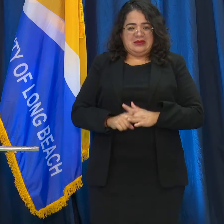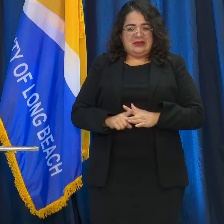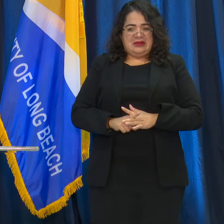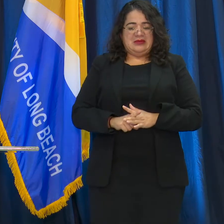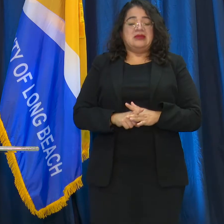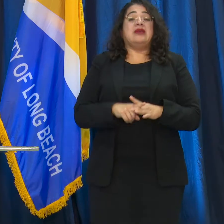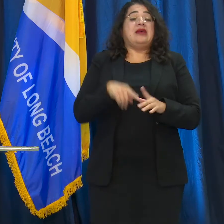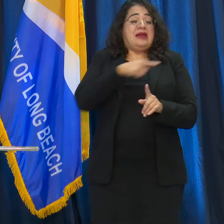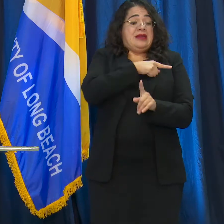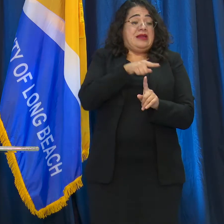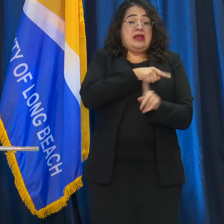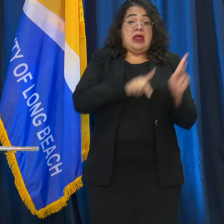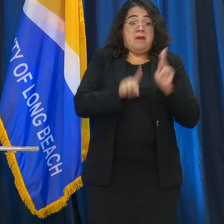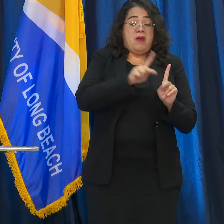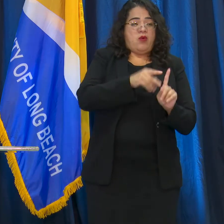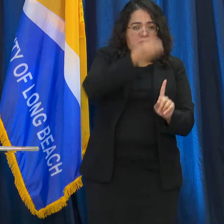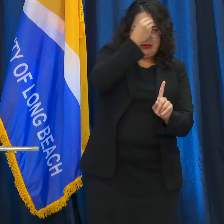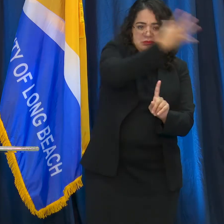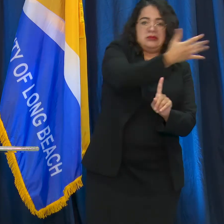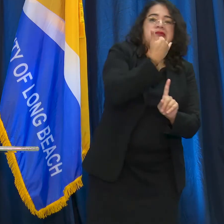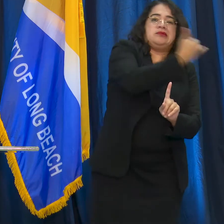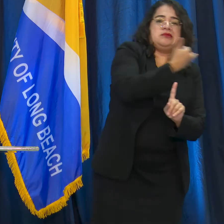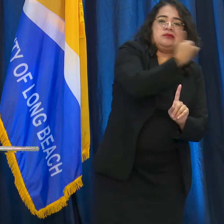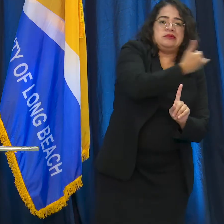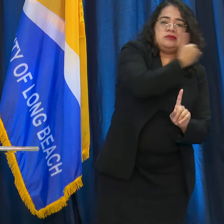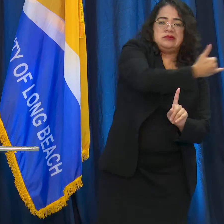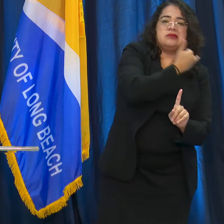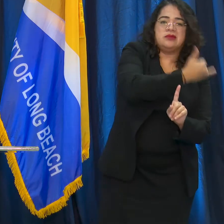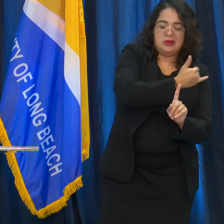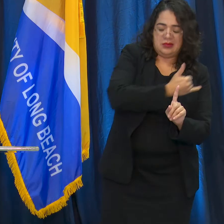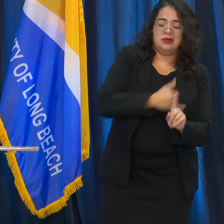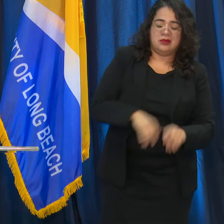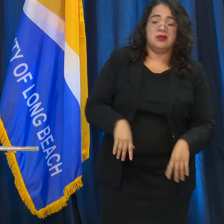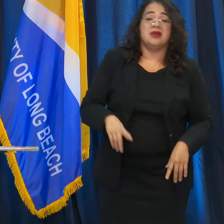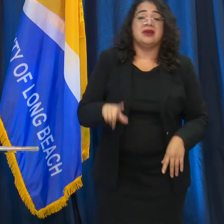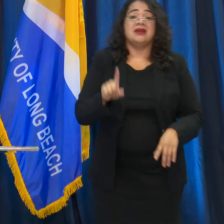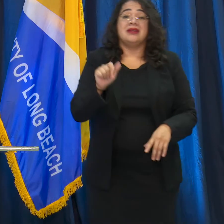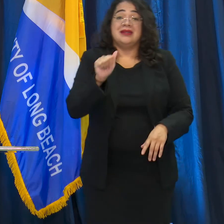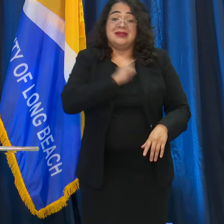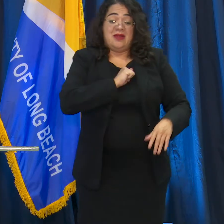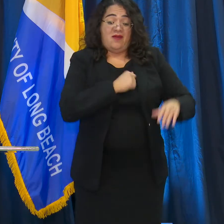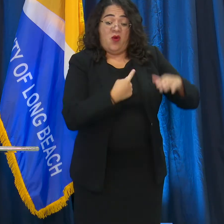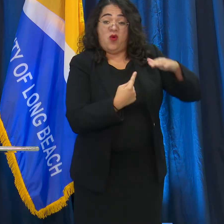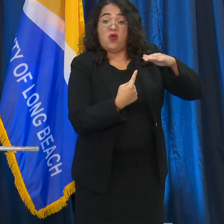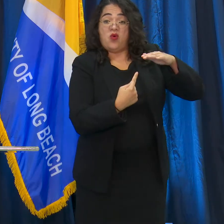self-quarantine. Our self-quarantined orders require anyone who knows they've been in close contact with a person